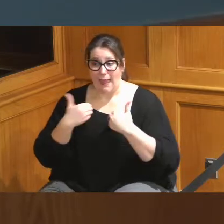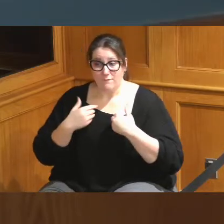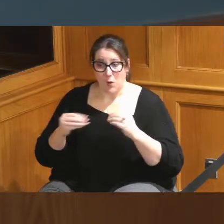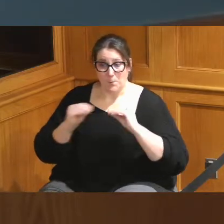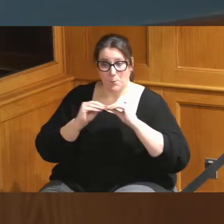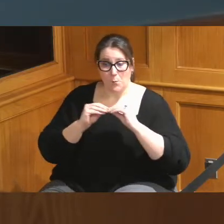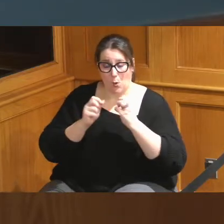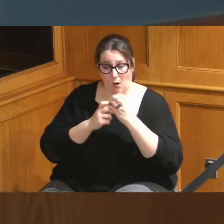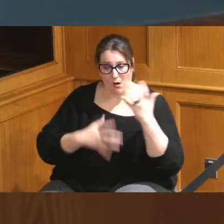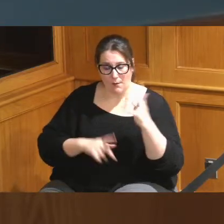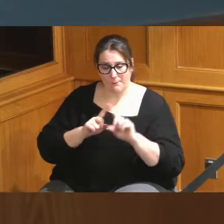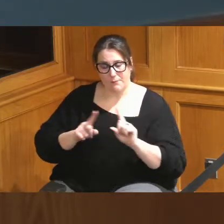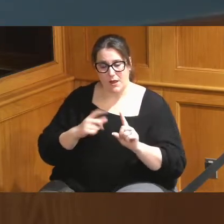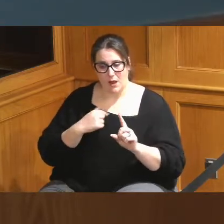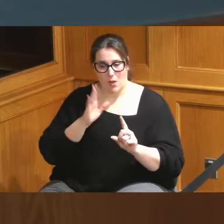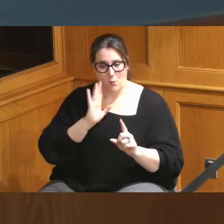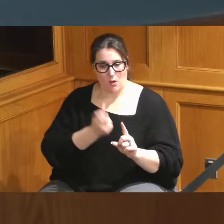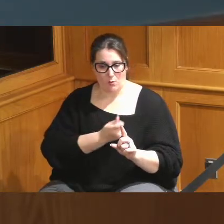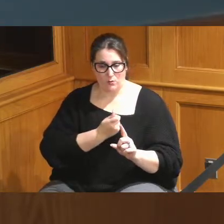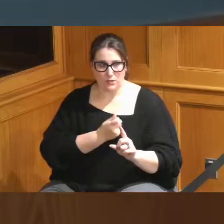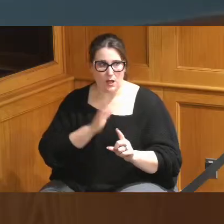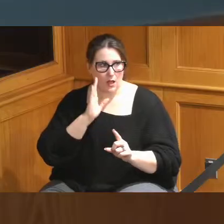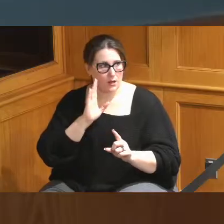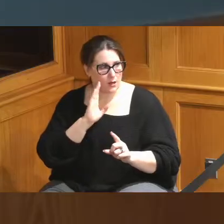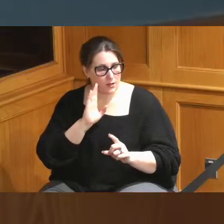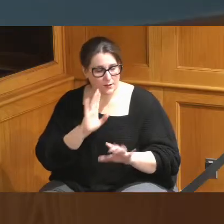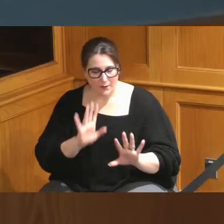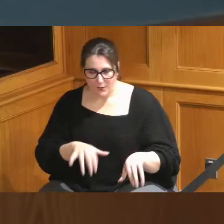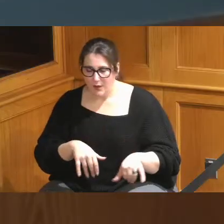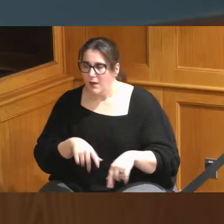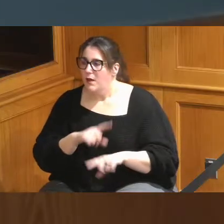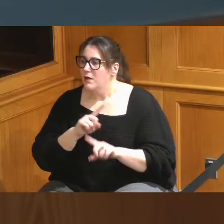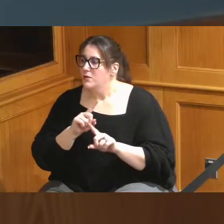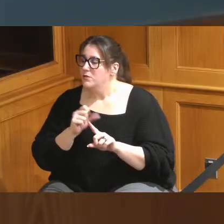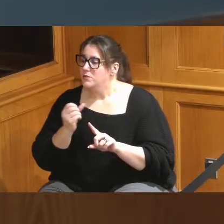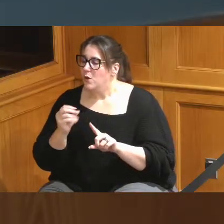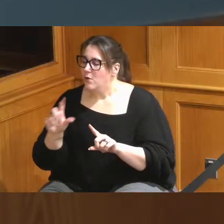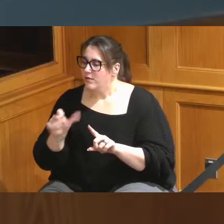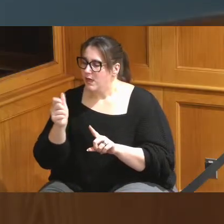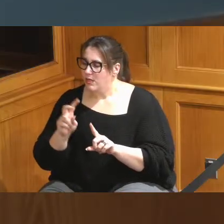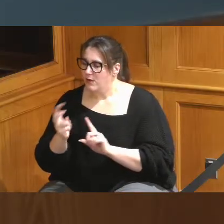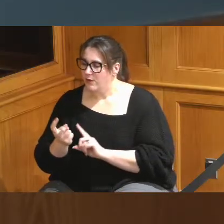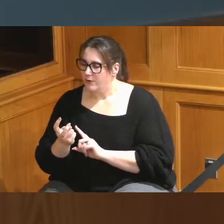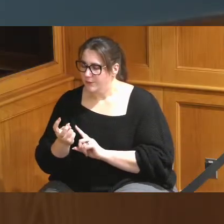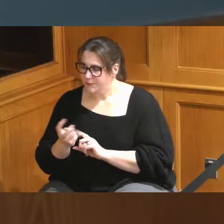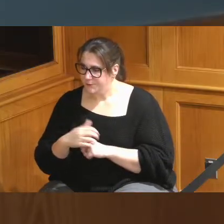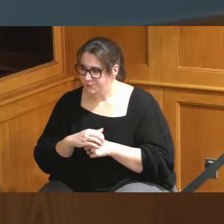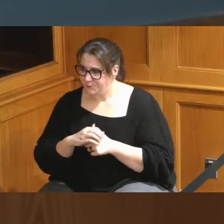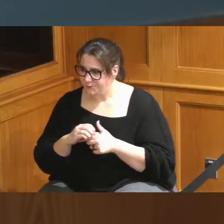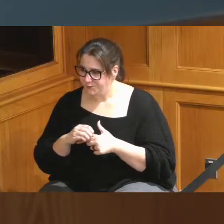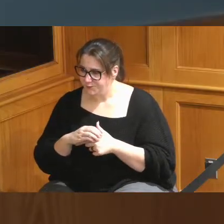Um, so I know I've already done a little bit of that, but uh, so the other thing, um, I had not